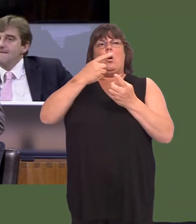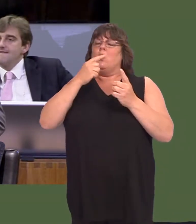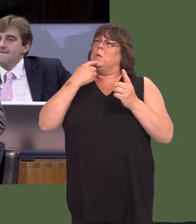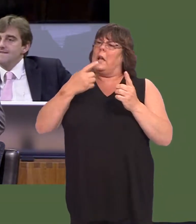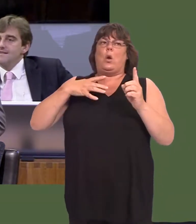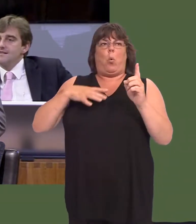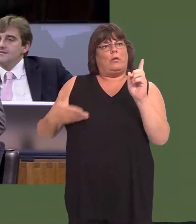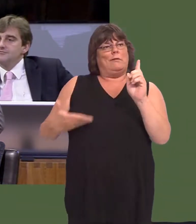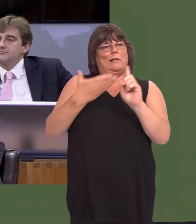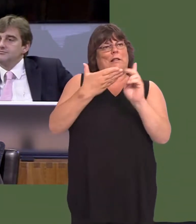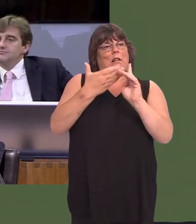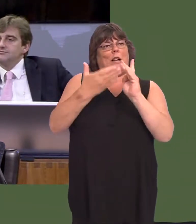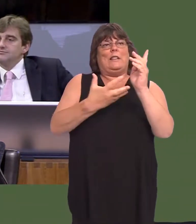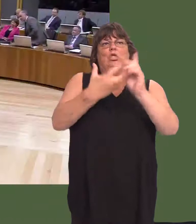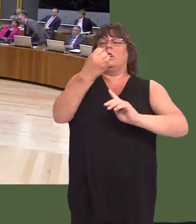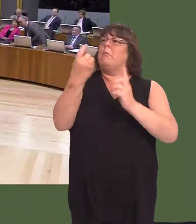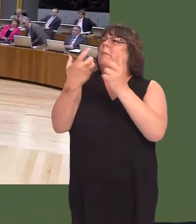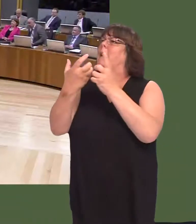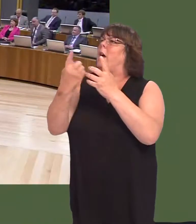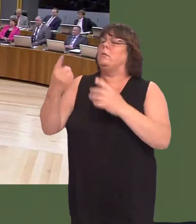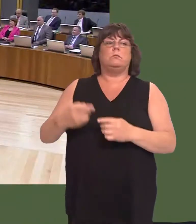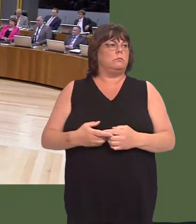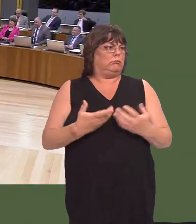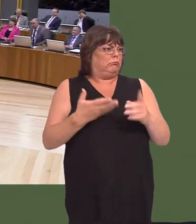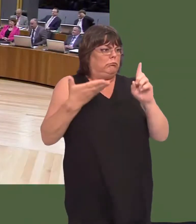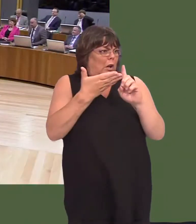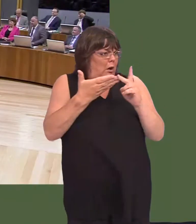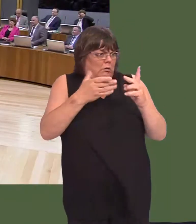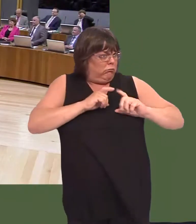and delivering the improvements we want to see in education? Carwyn Jones: The target remains. Weíll continue to invest in education.